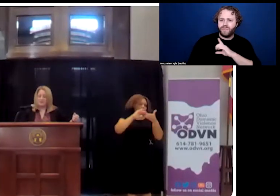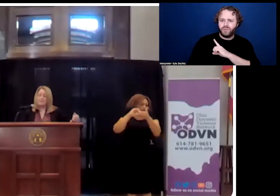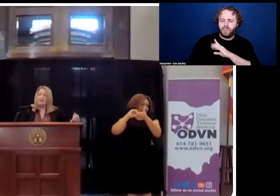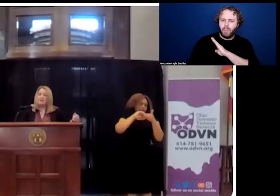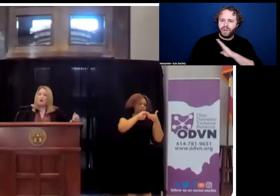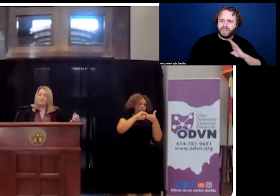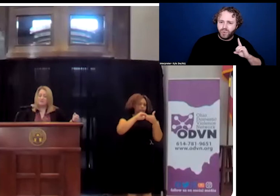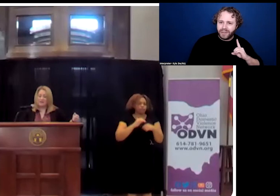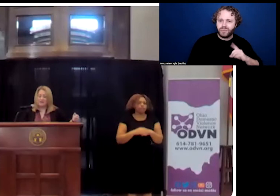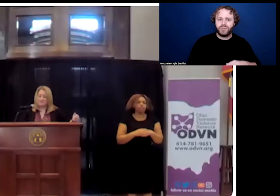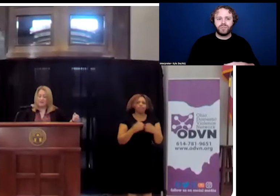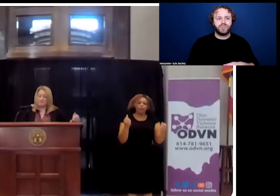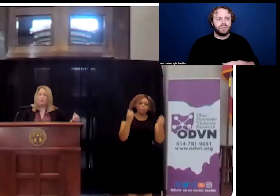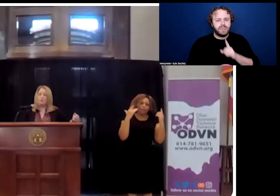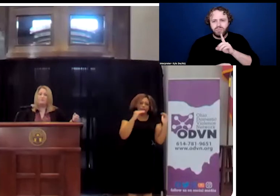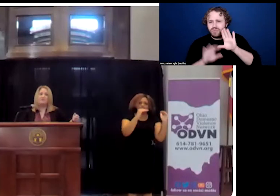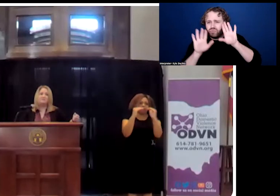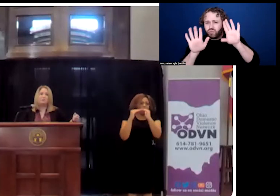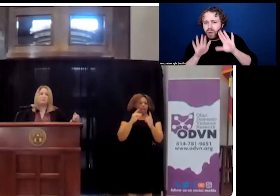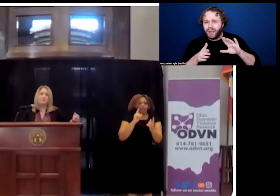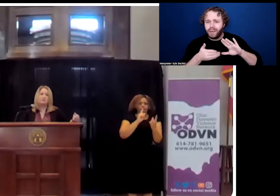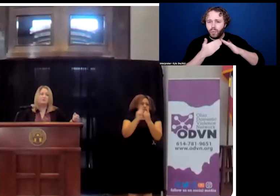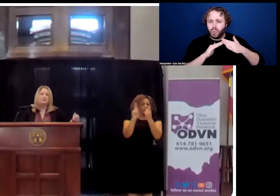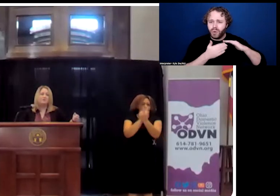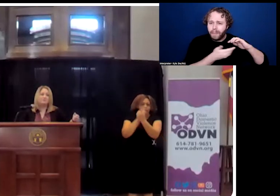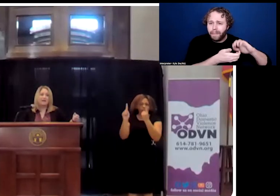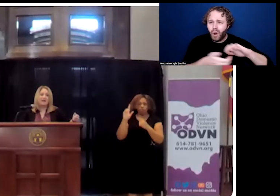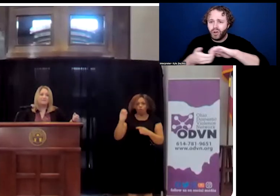The many colleagues I have met through ODVN’s board their staff